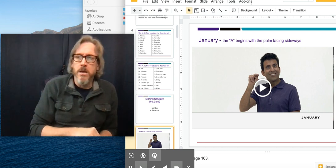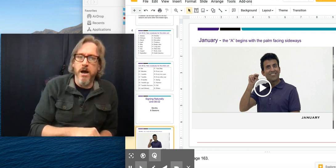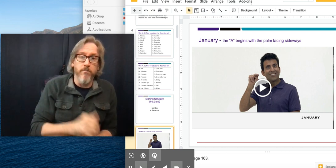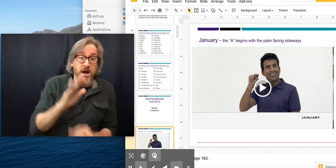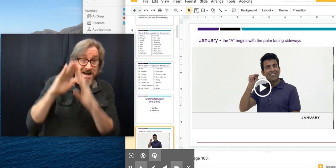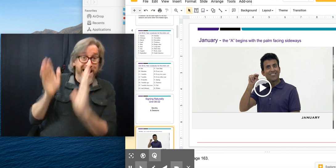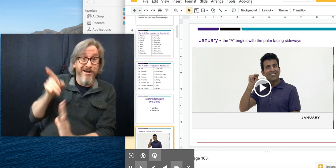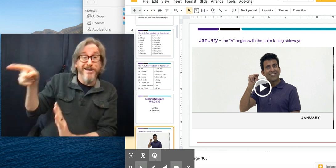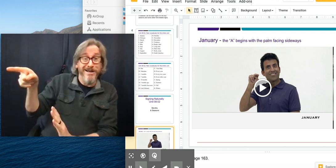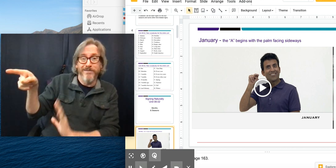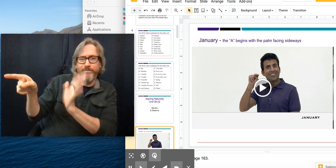um